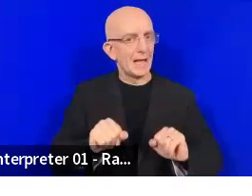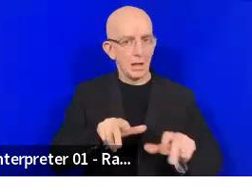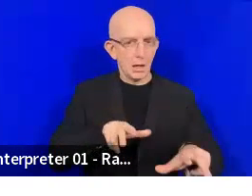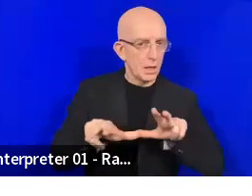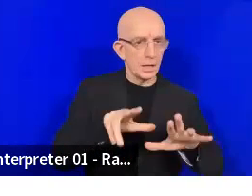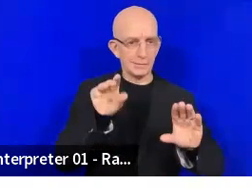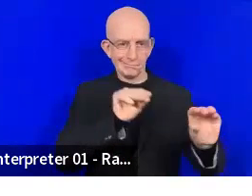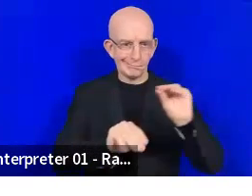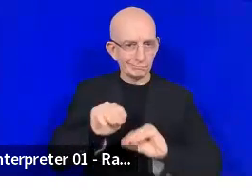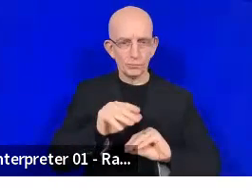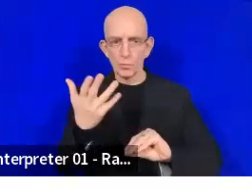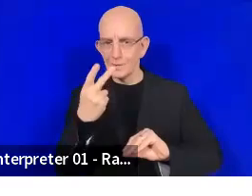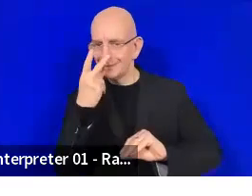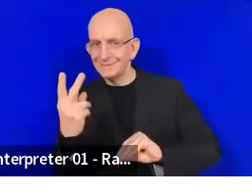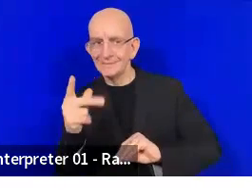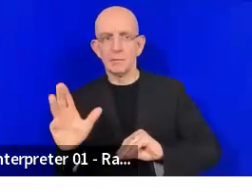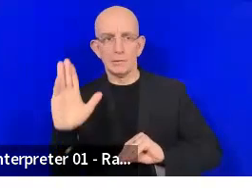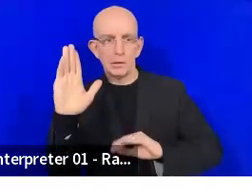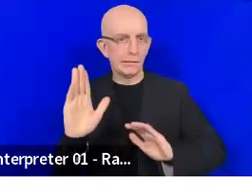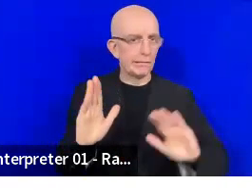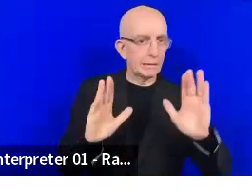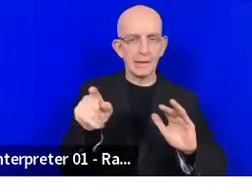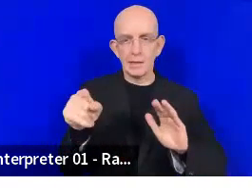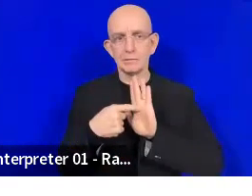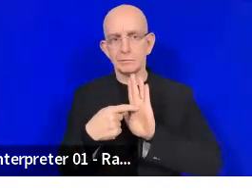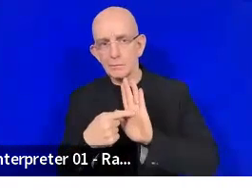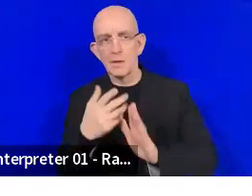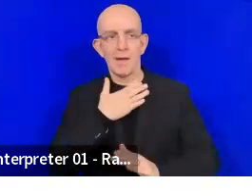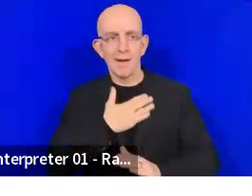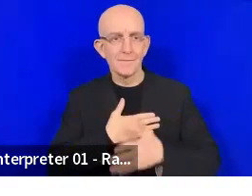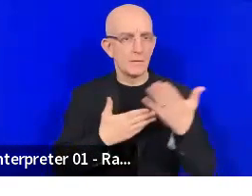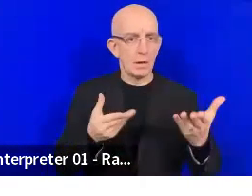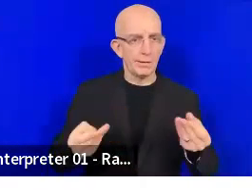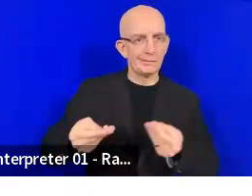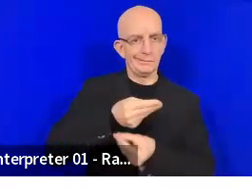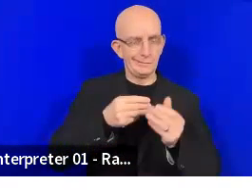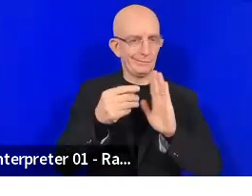It was also useful to have a high level summary to encourage Member States to ensure that